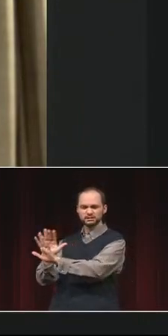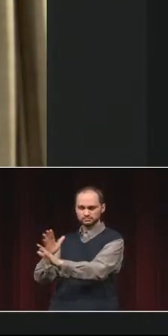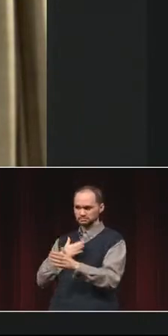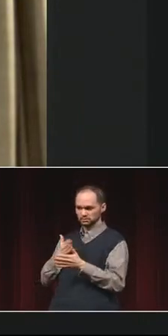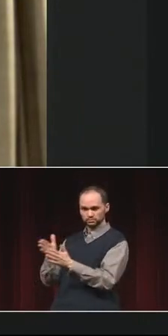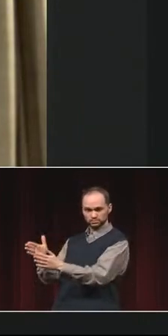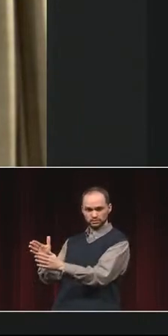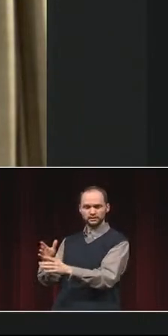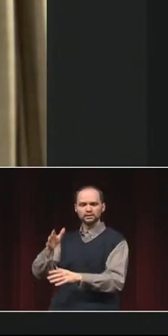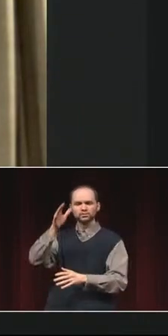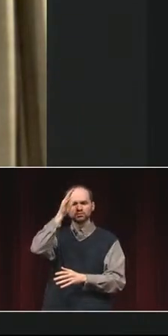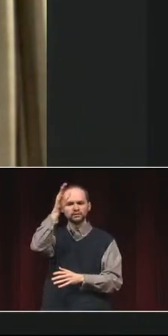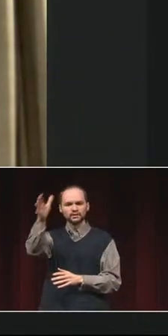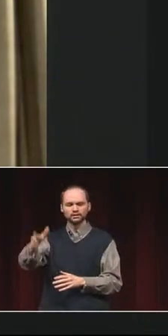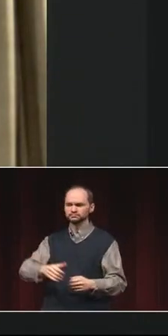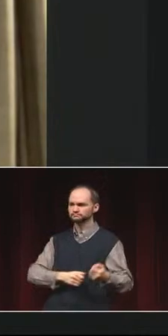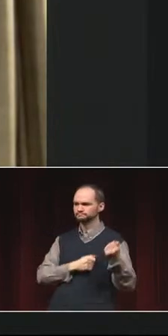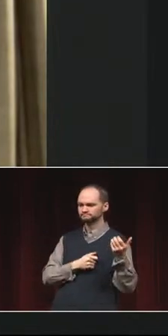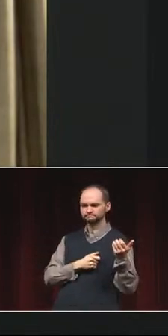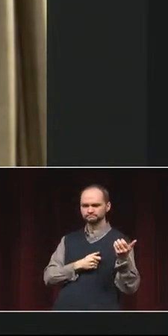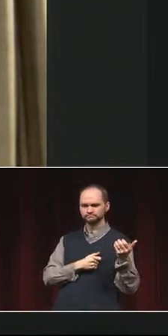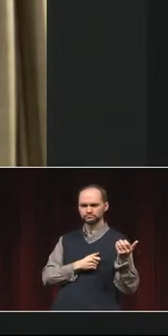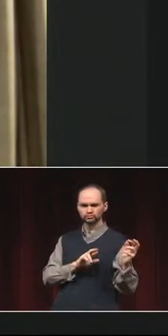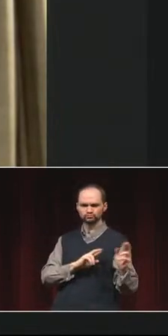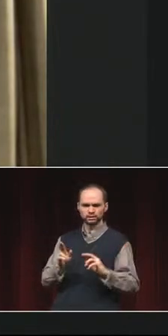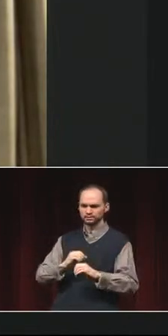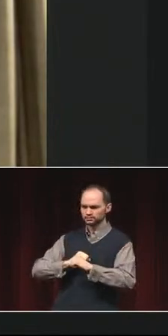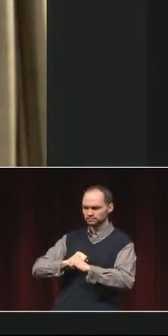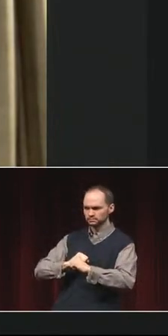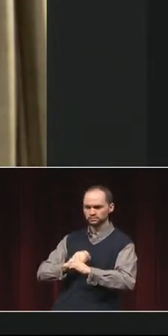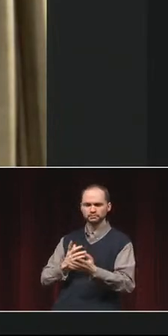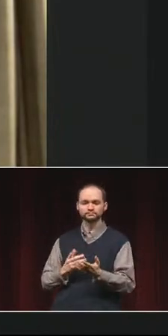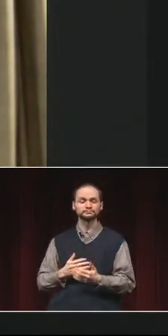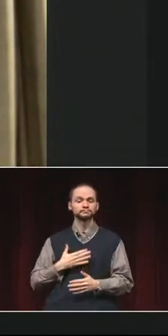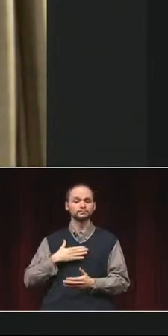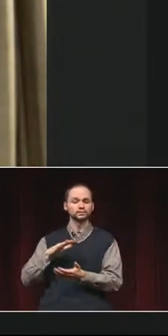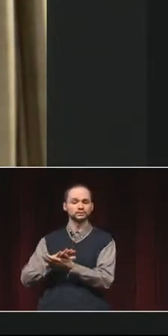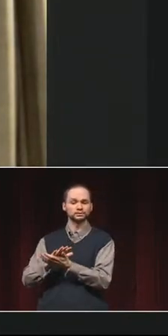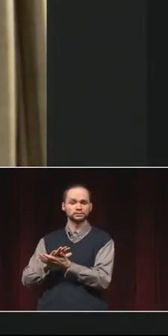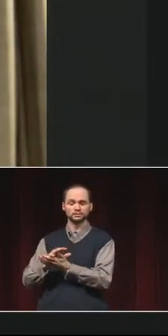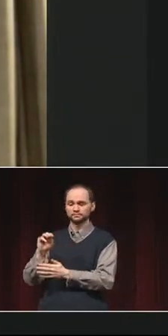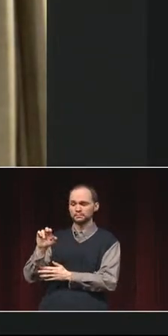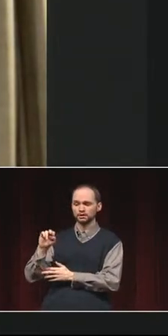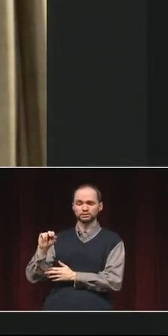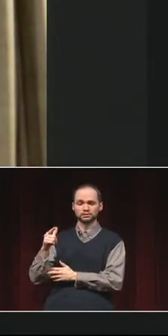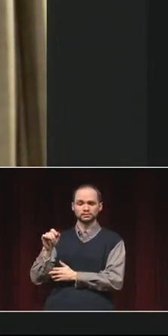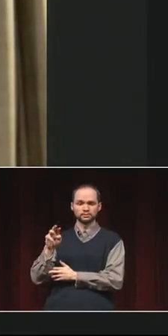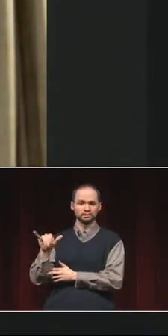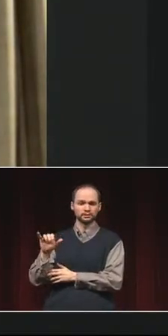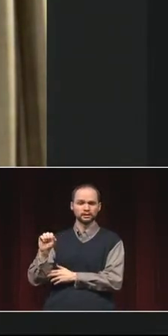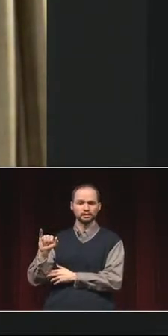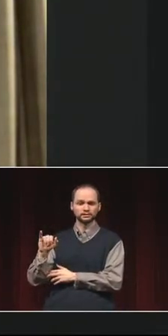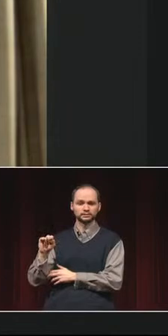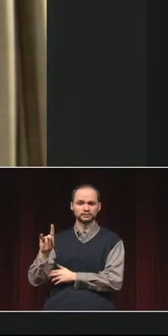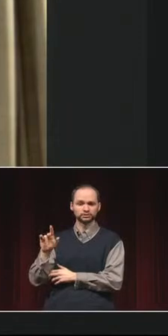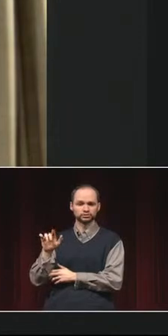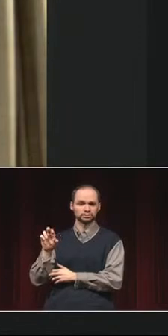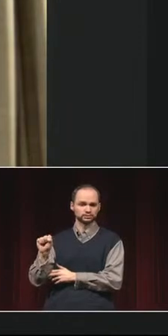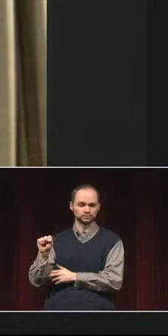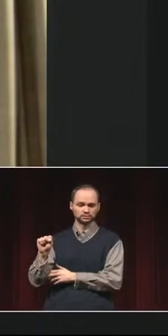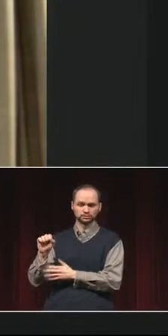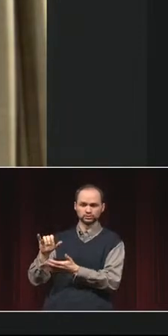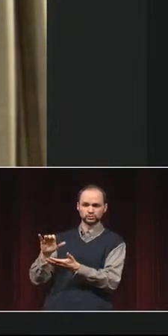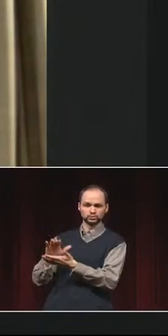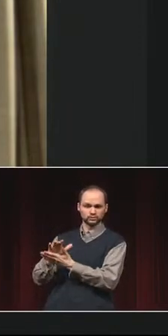The school I went to, Montgomery Industrial School for Girls was burned down twice as far